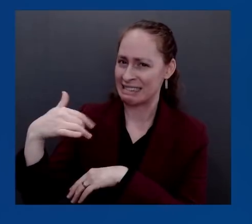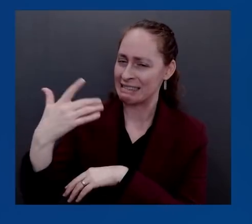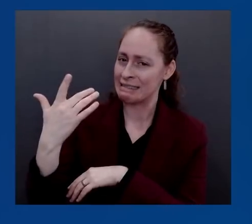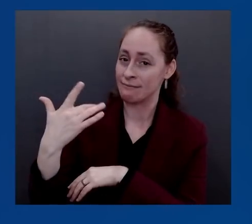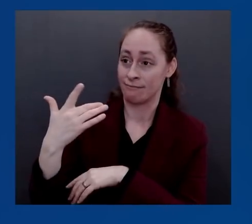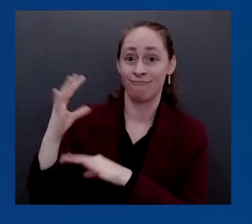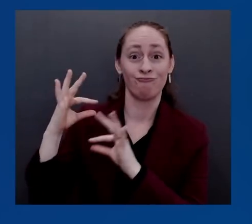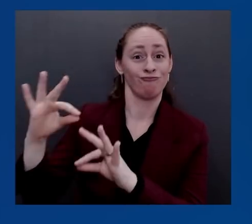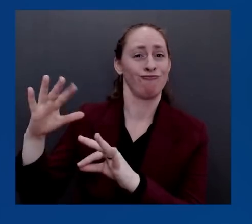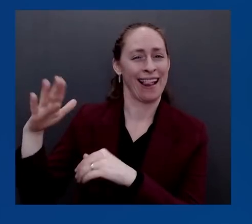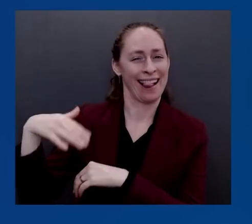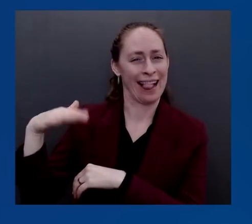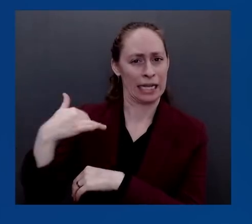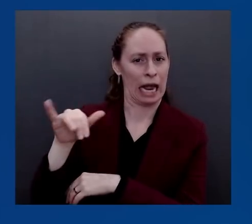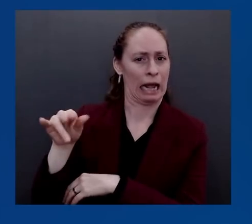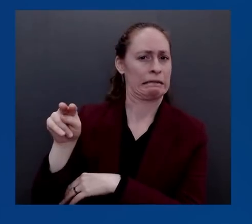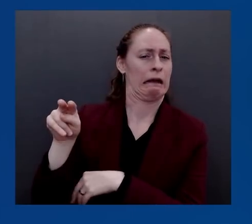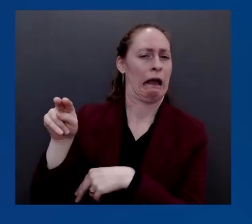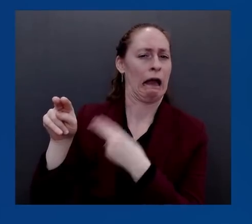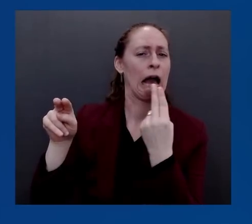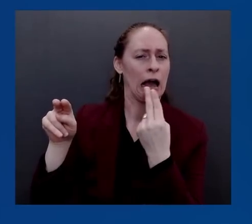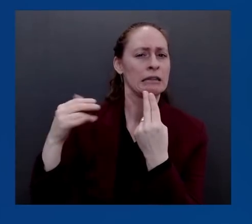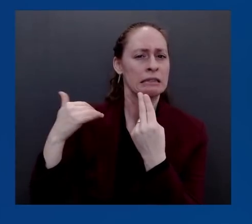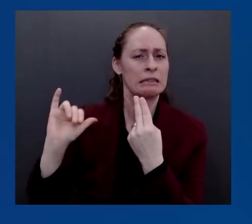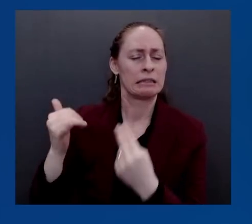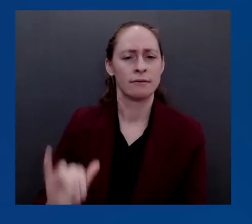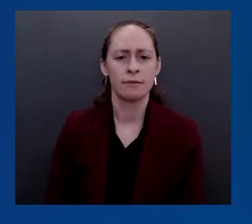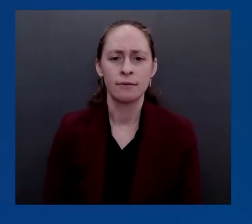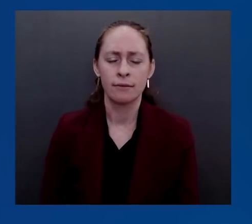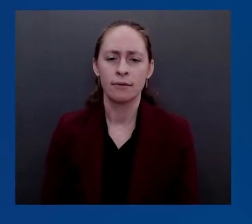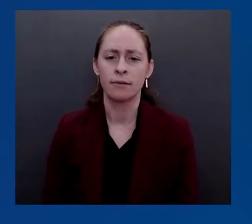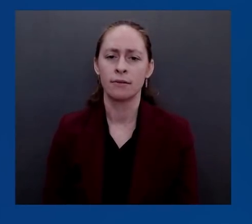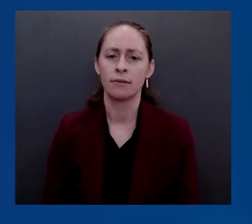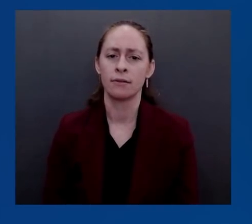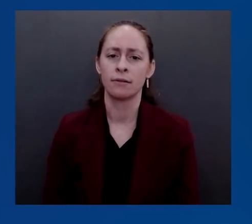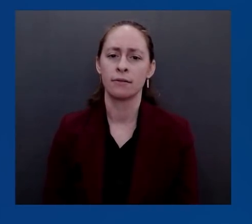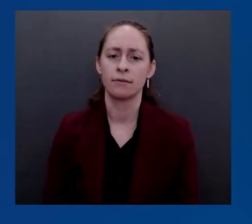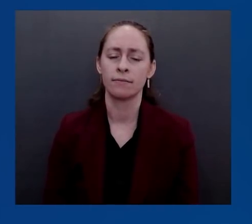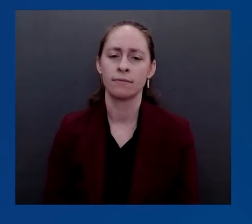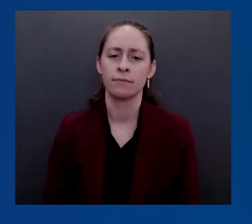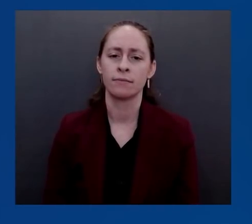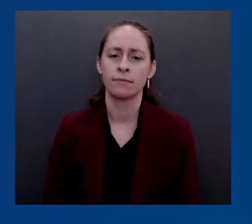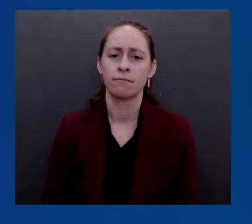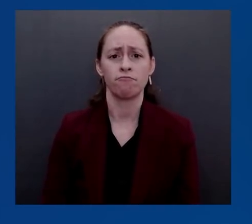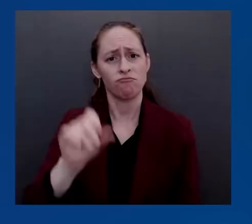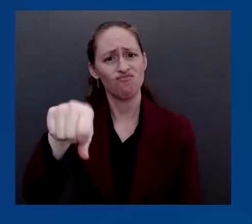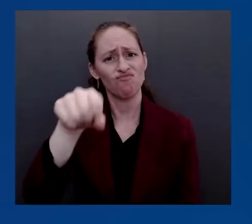we're making strong progress toward moving to a time when COVID is no longer a crisis.